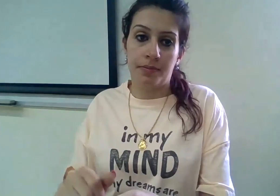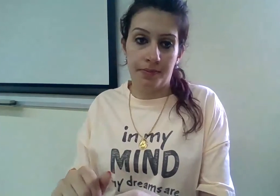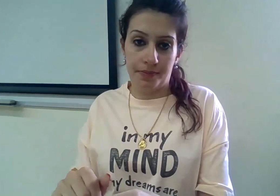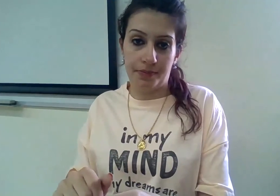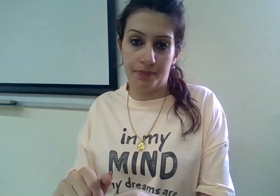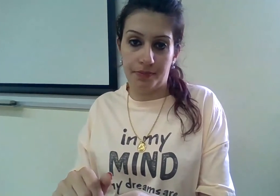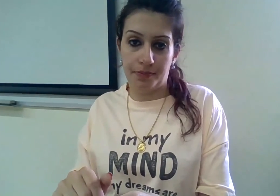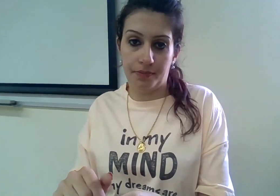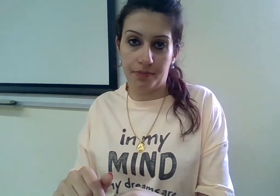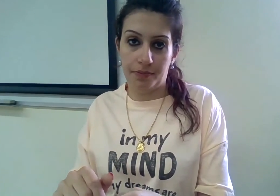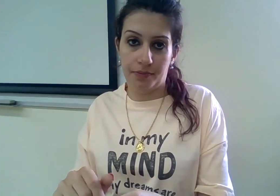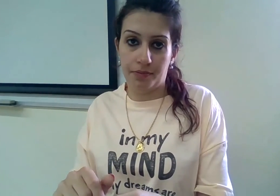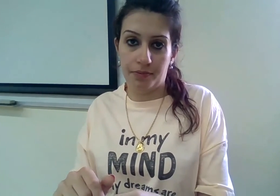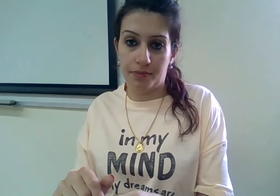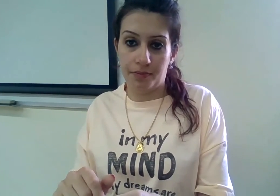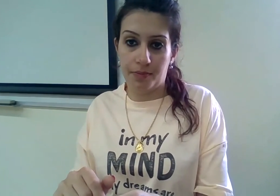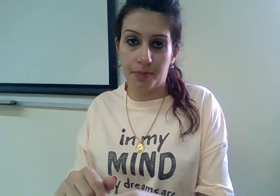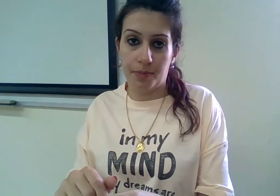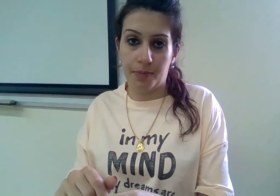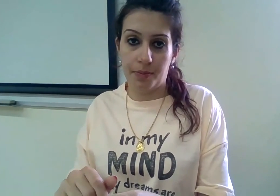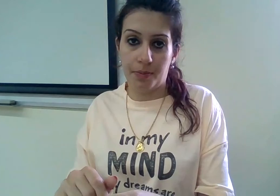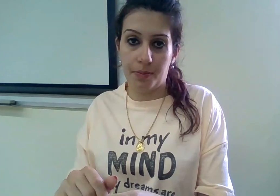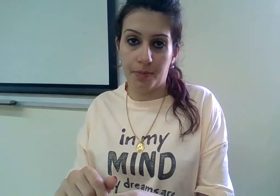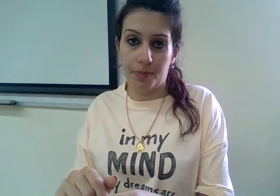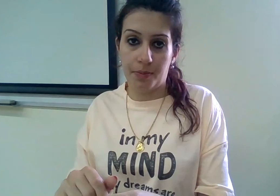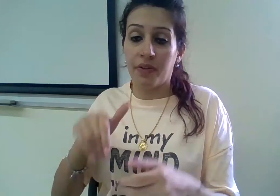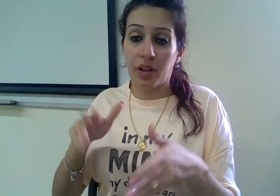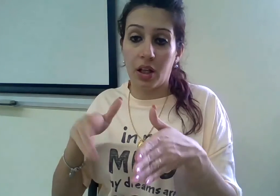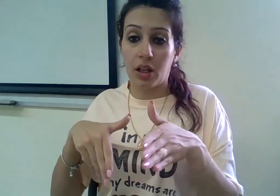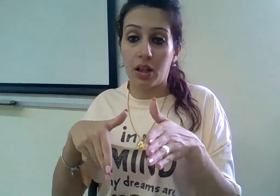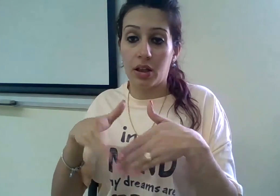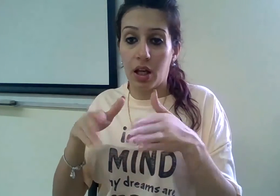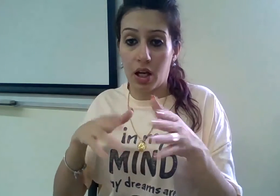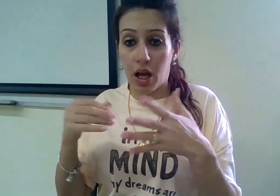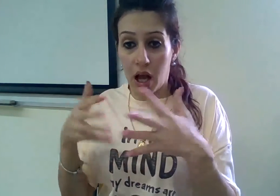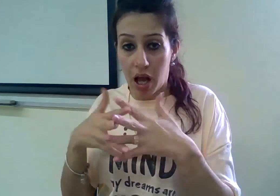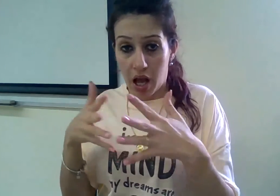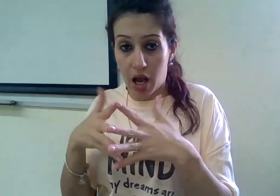Would you like to give some comments on the last question?